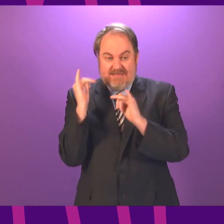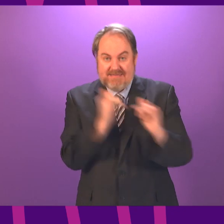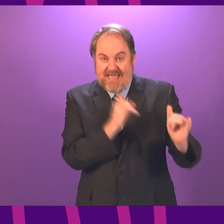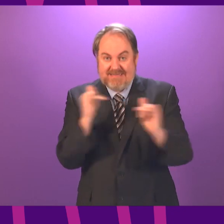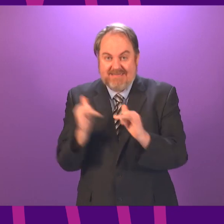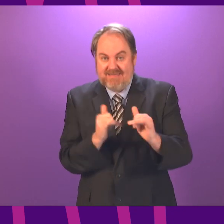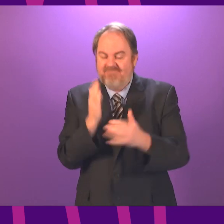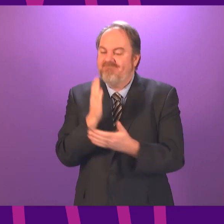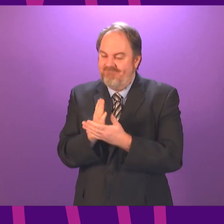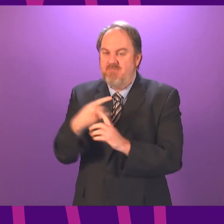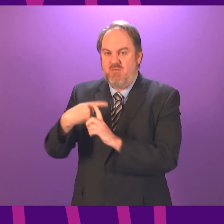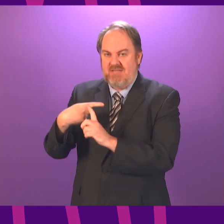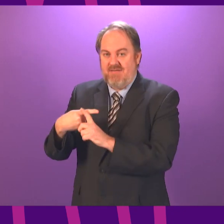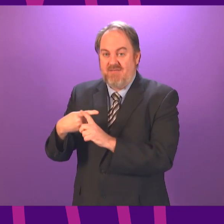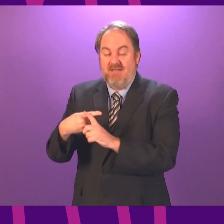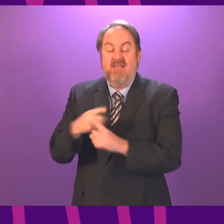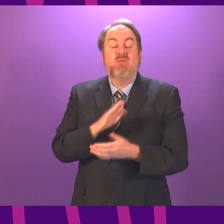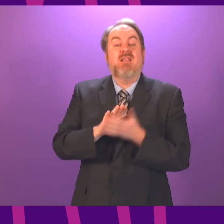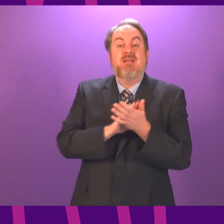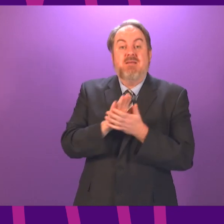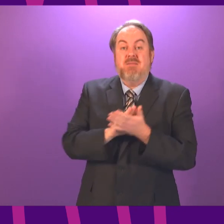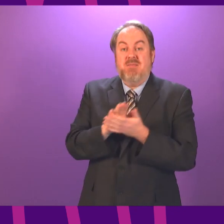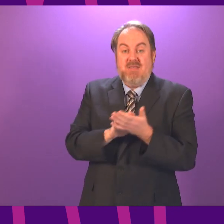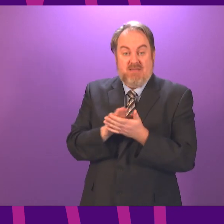of cases to 194,269.